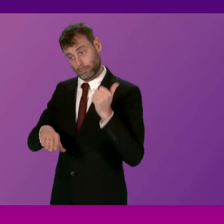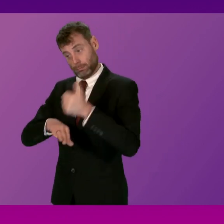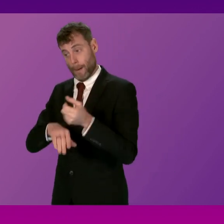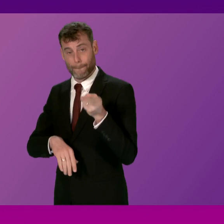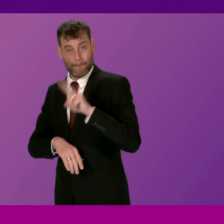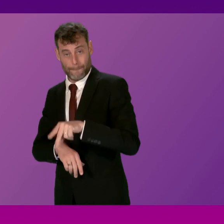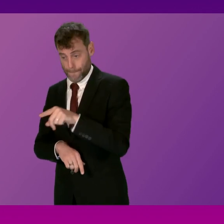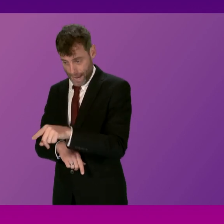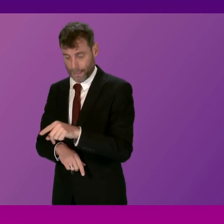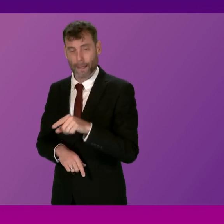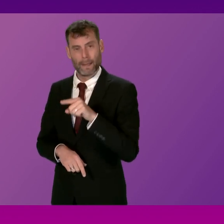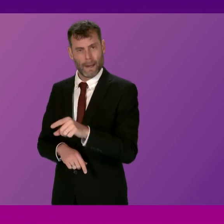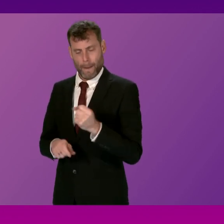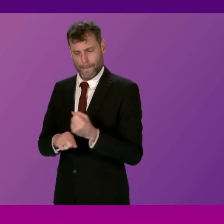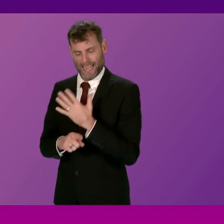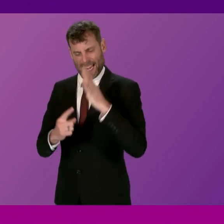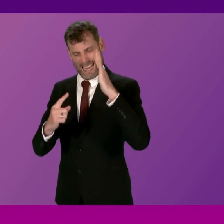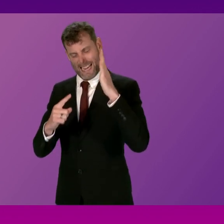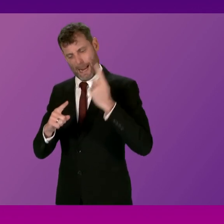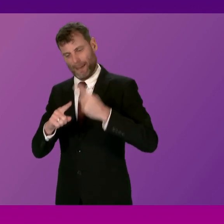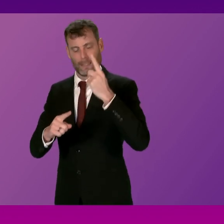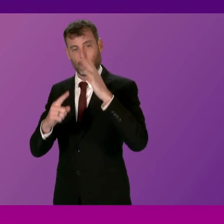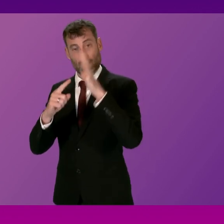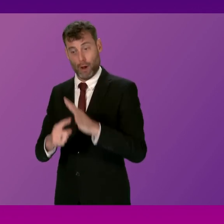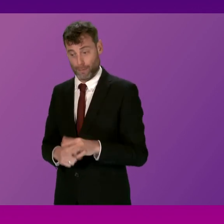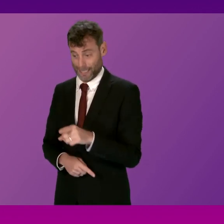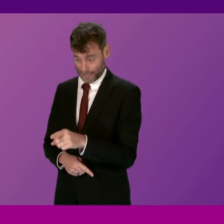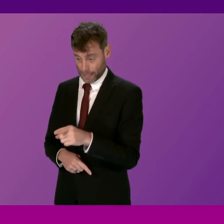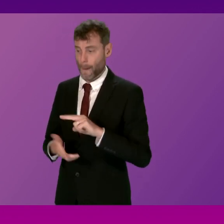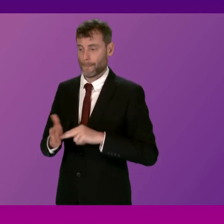an immediate priorities plan for disabled people, marks a significant step forward.